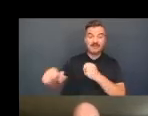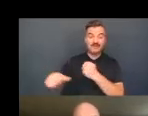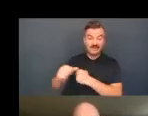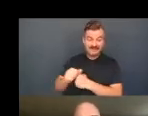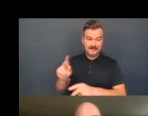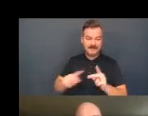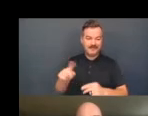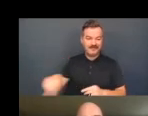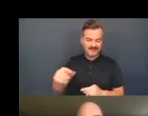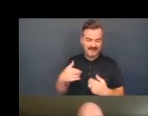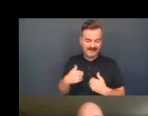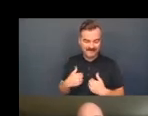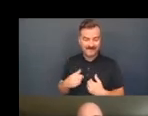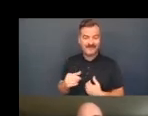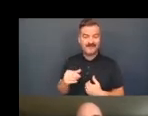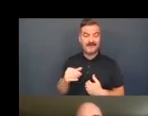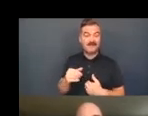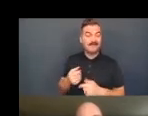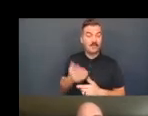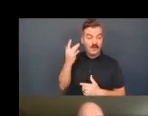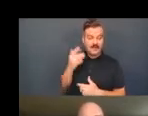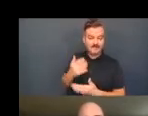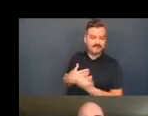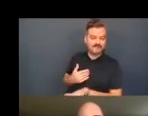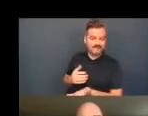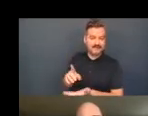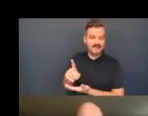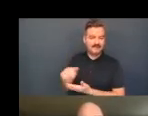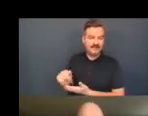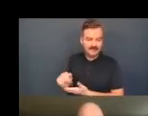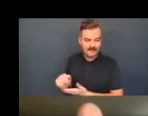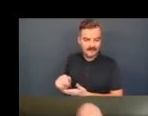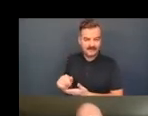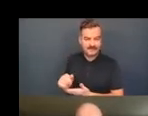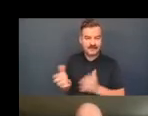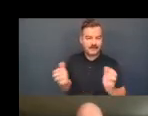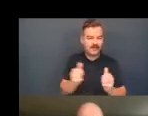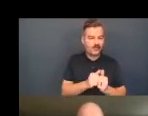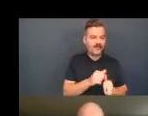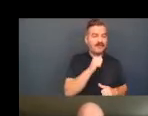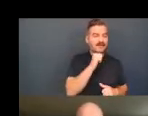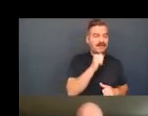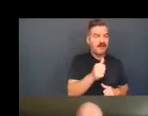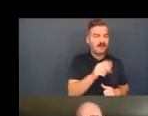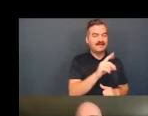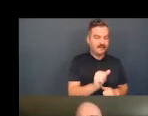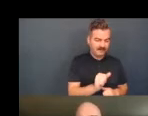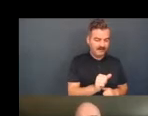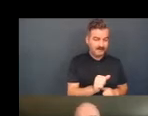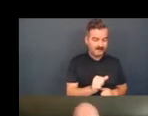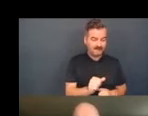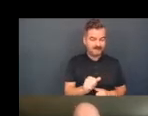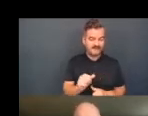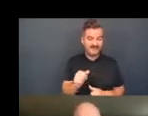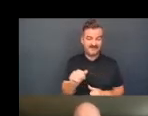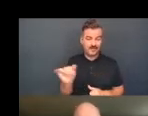are at on the basis of disability versus not being disabled and their